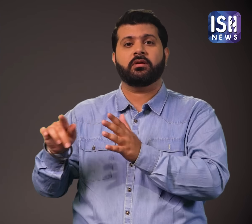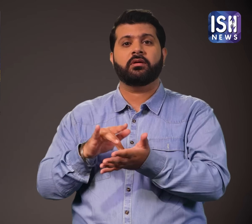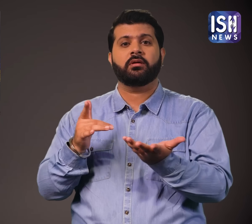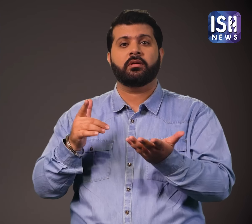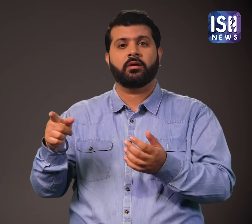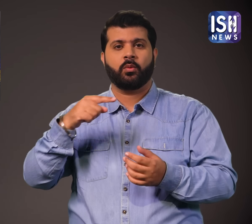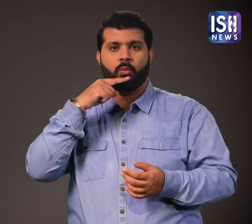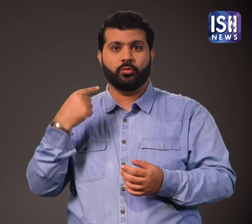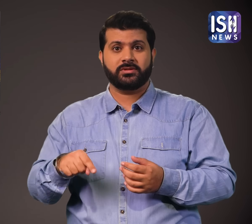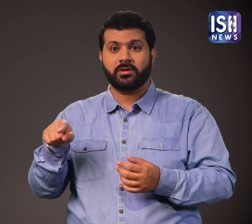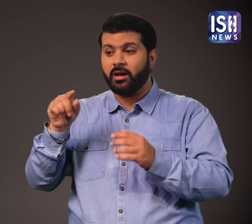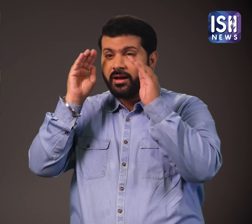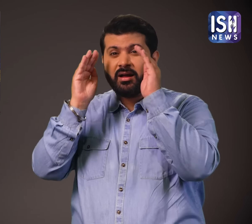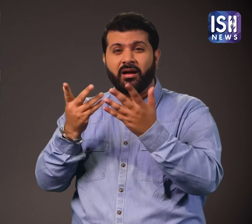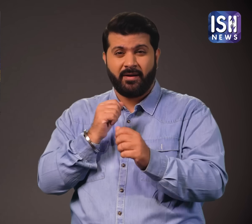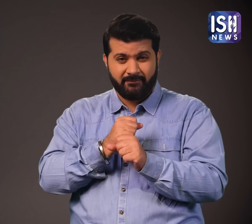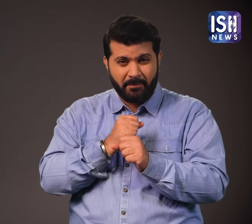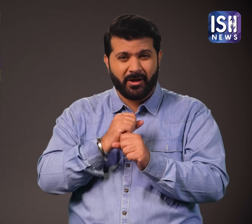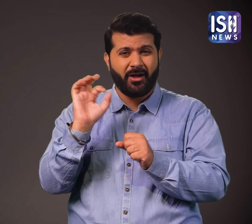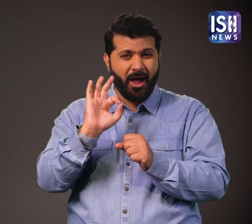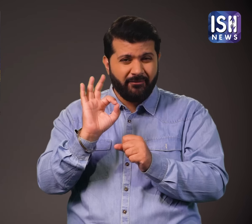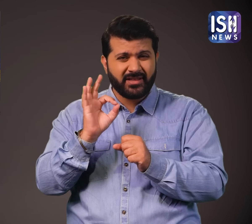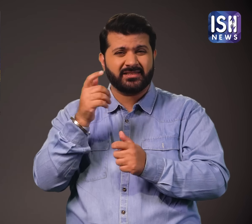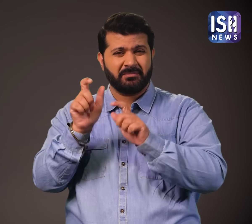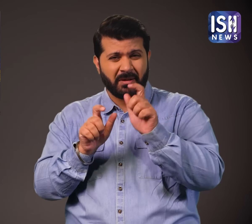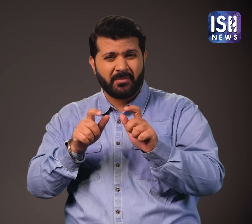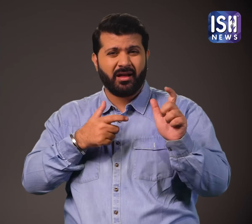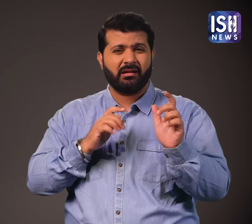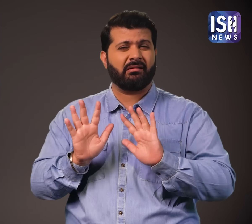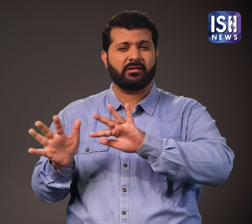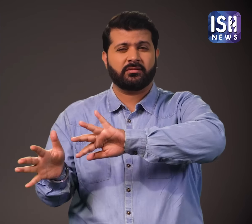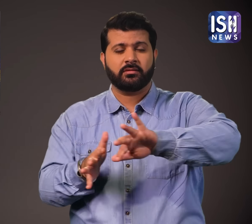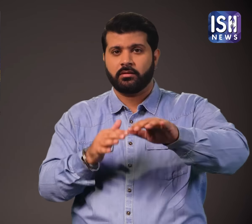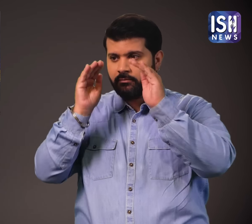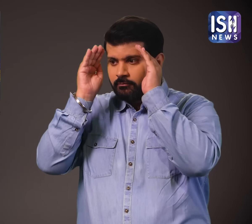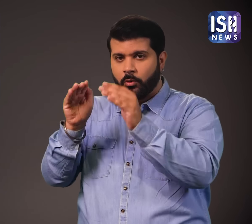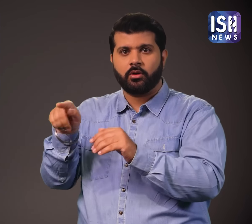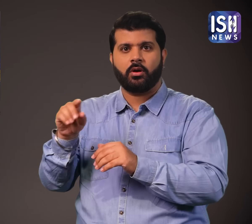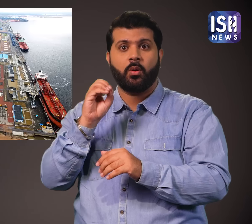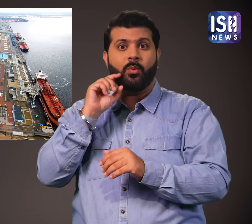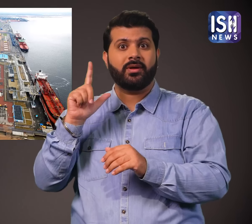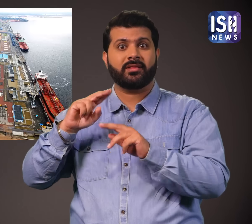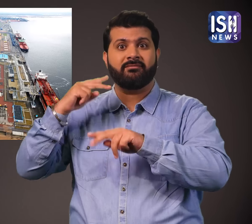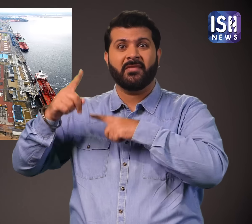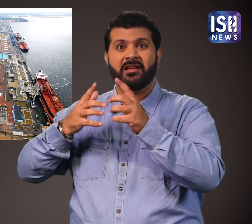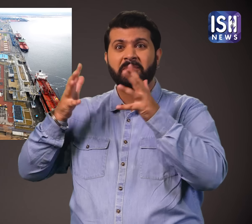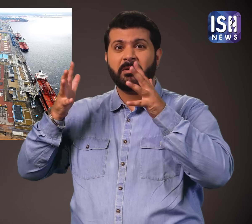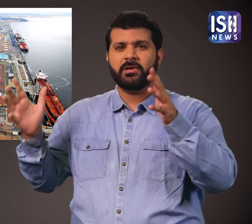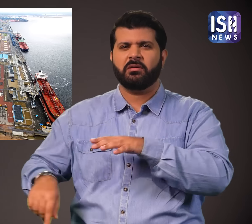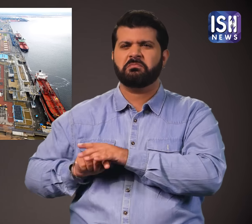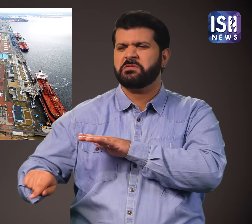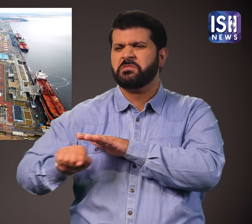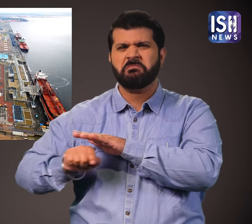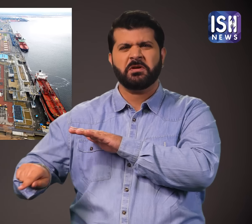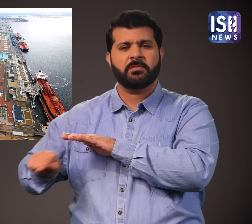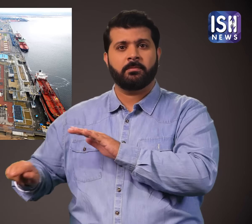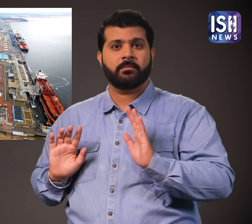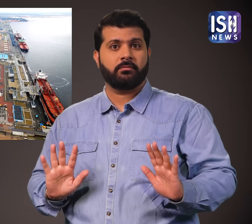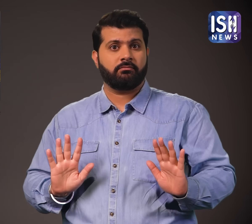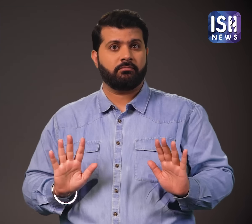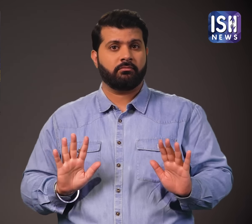It is not targeting government or officials or military bases, but specifically oil infrastructure.